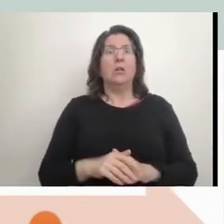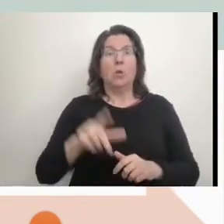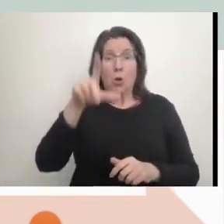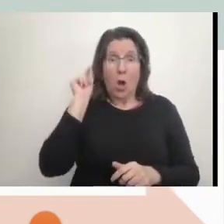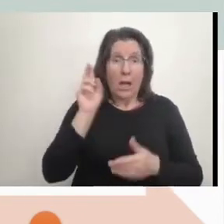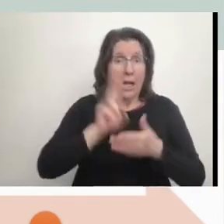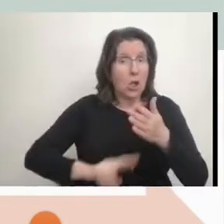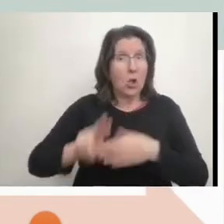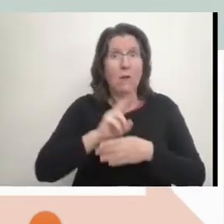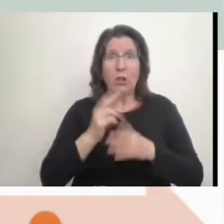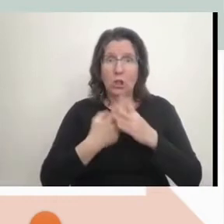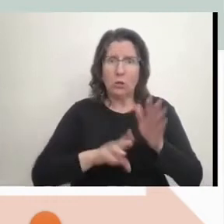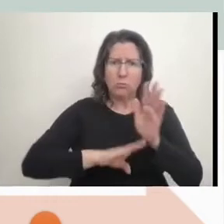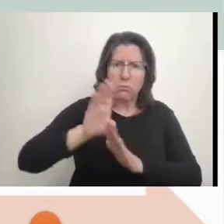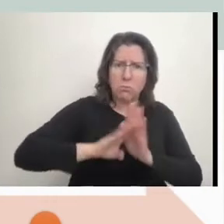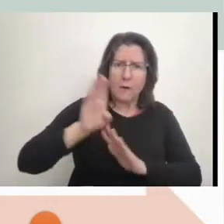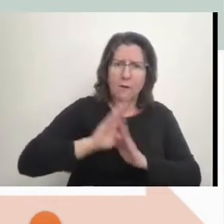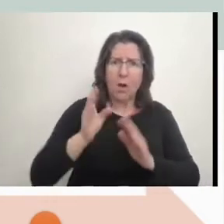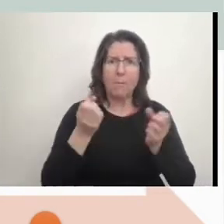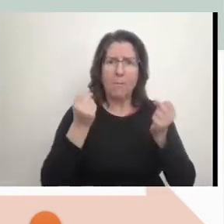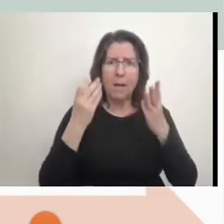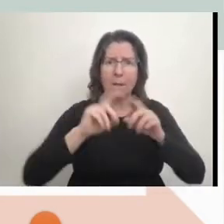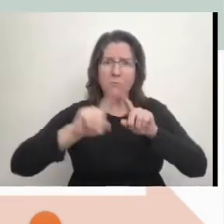As a result, Gallaudet started producing their own series of